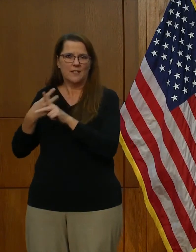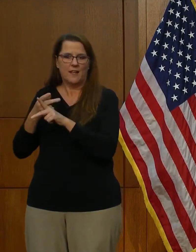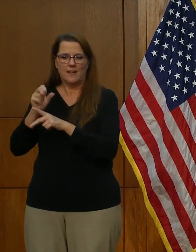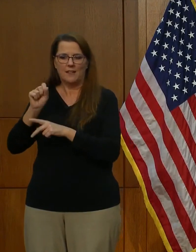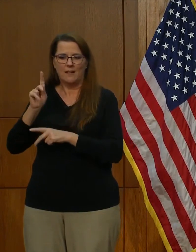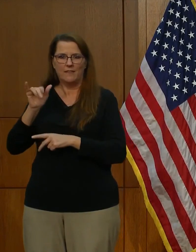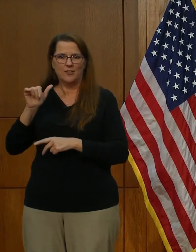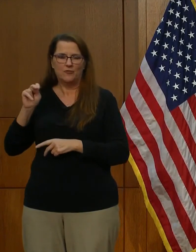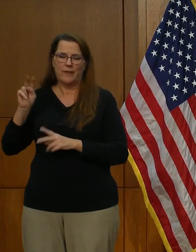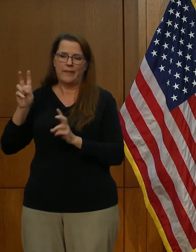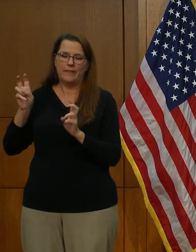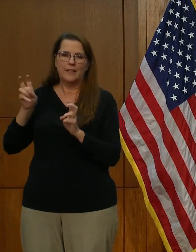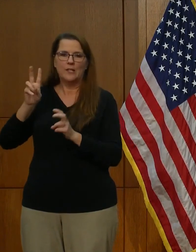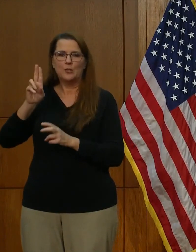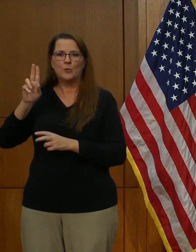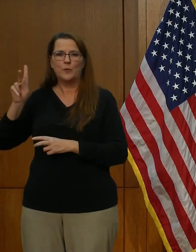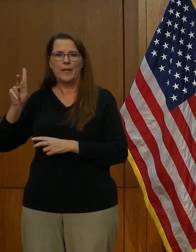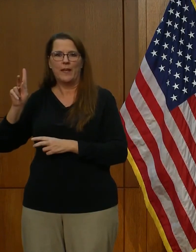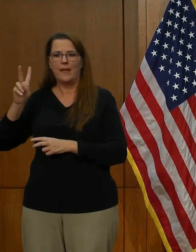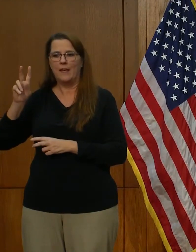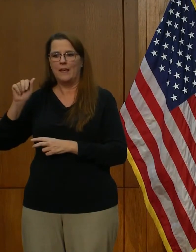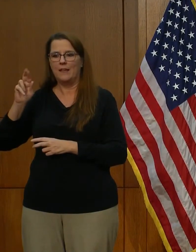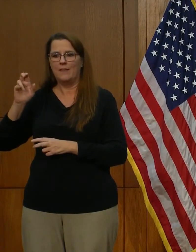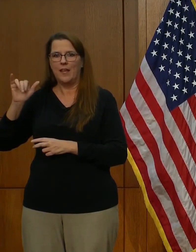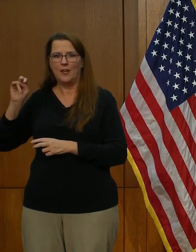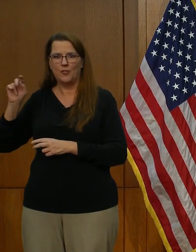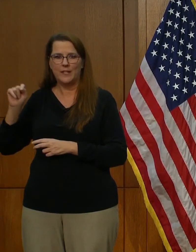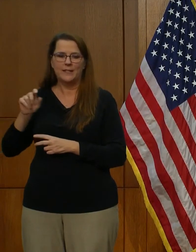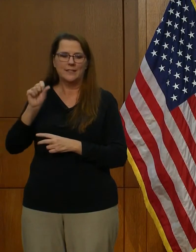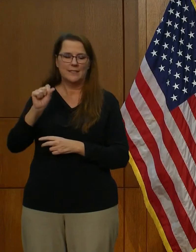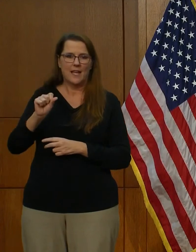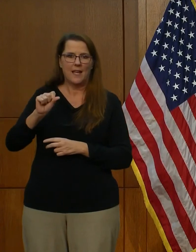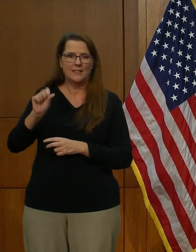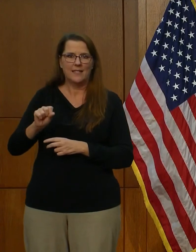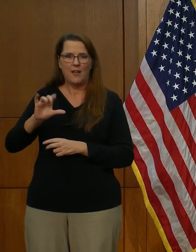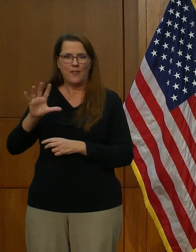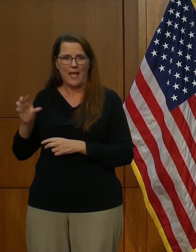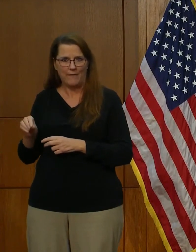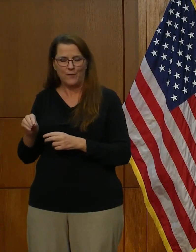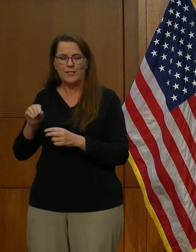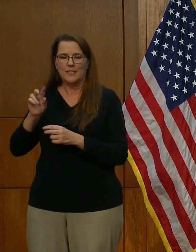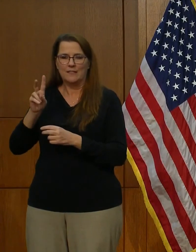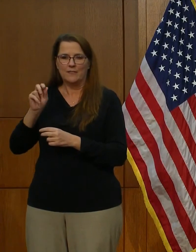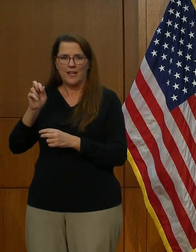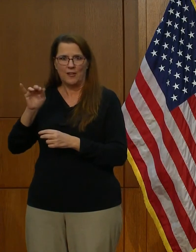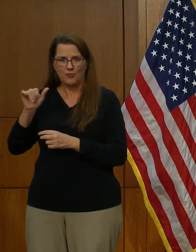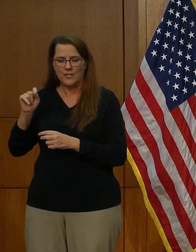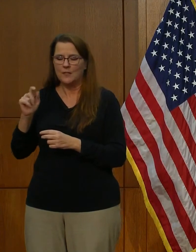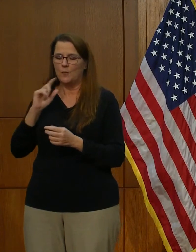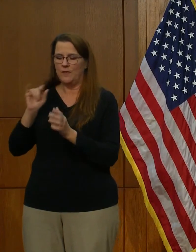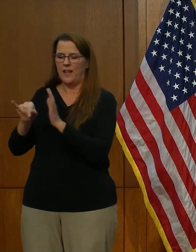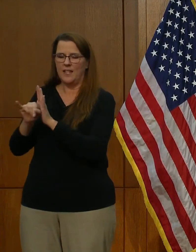AND NOW IN VIRGINIA, THE SO CALLED UK VARIANT AND. SOUTH